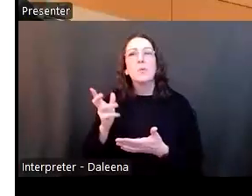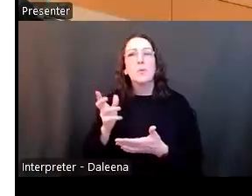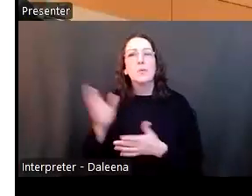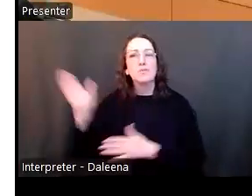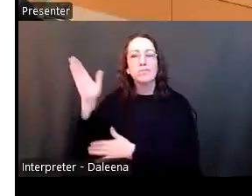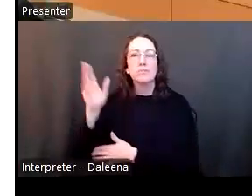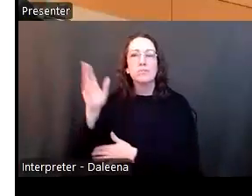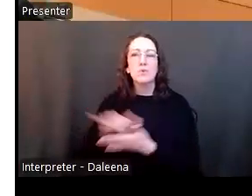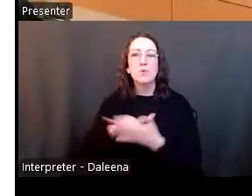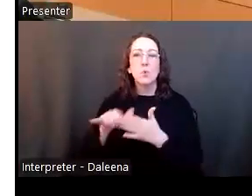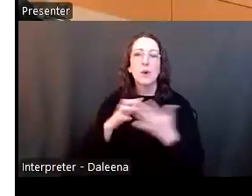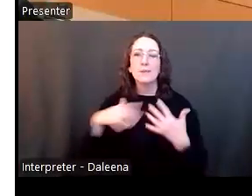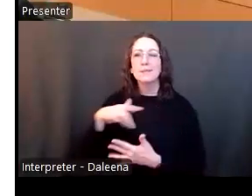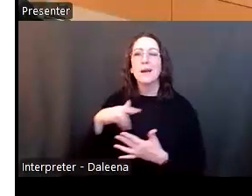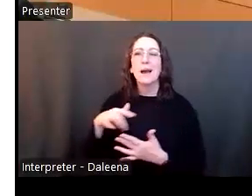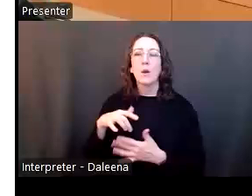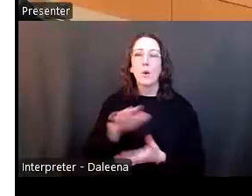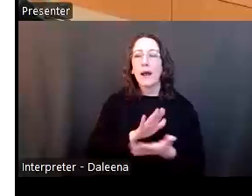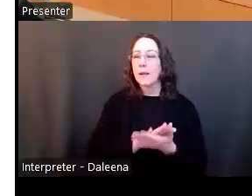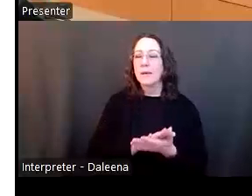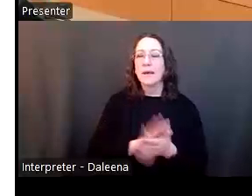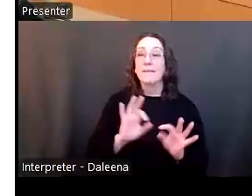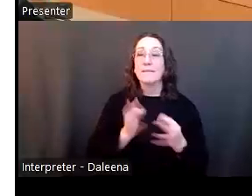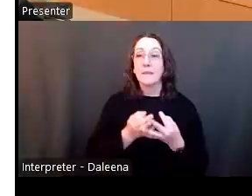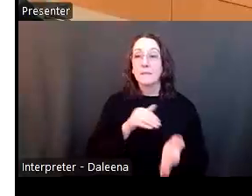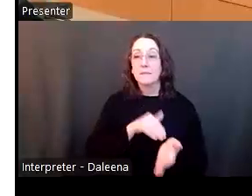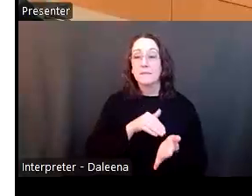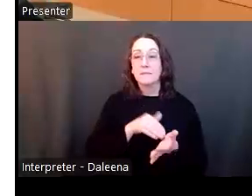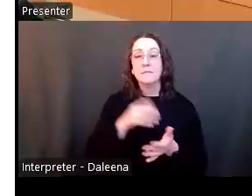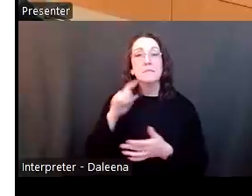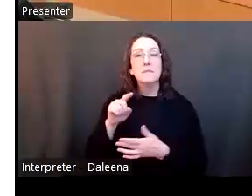of um or Academy of family physicians in Lake classid on teaching primary care doctors how